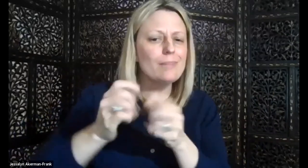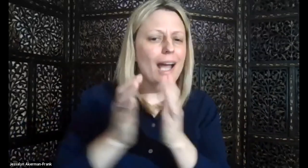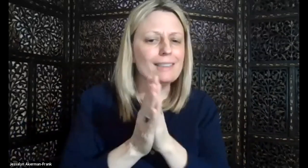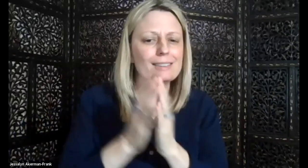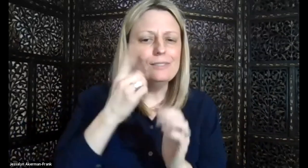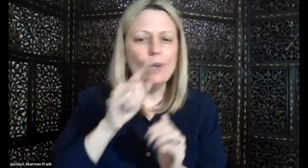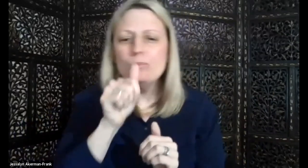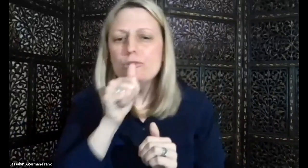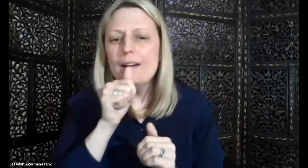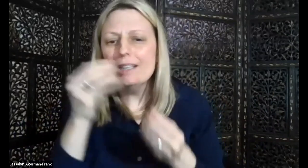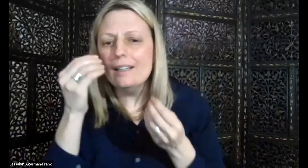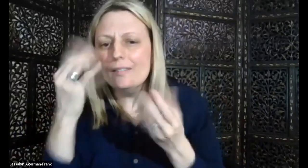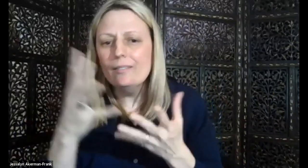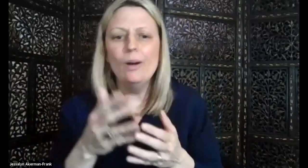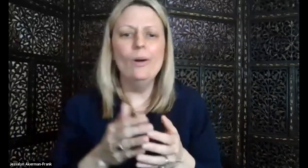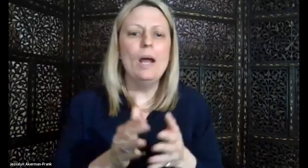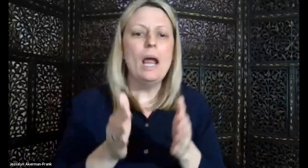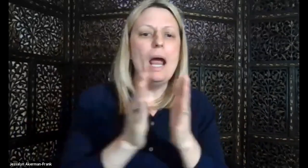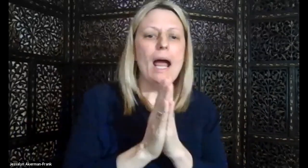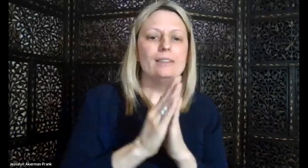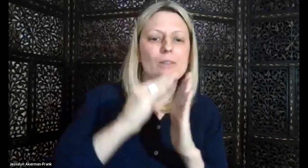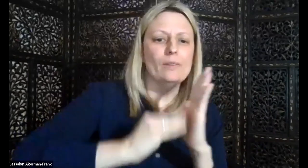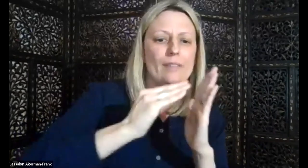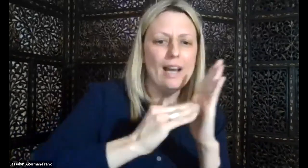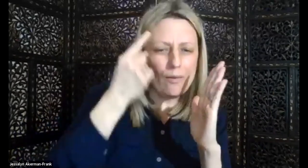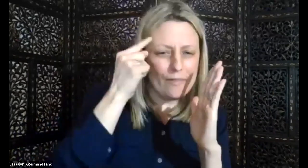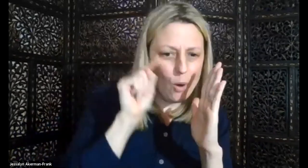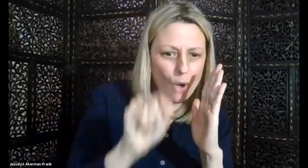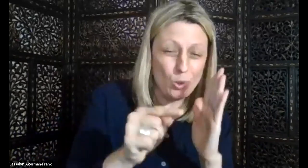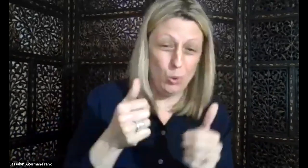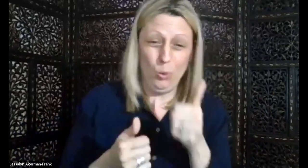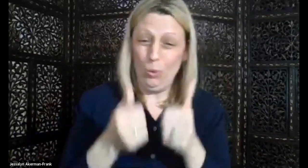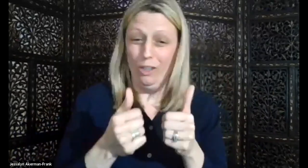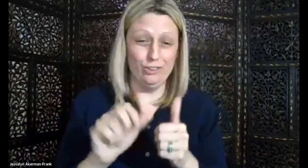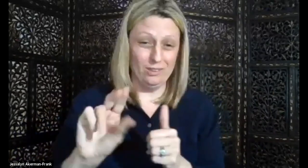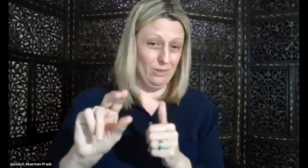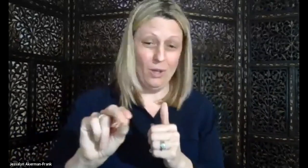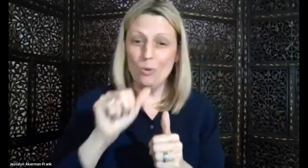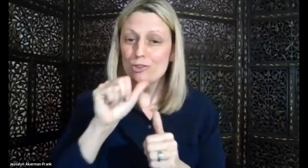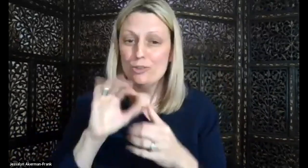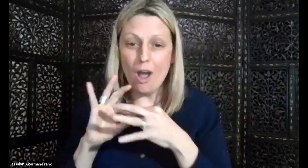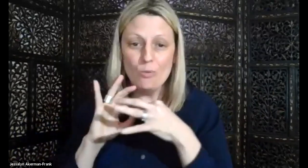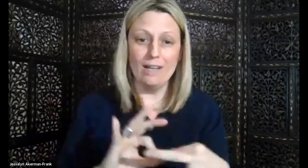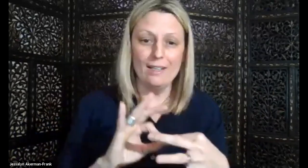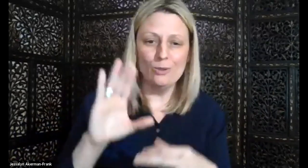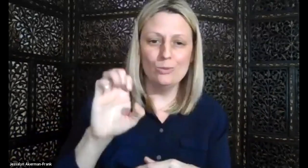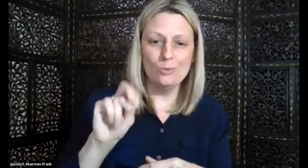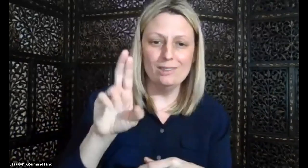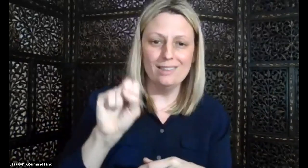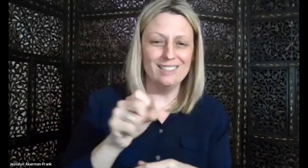anxious around the whole situation. And this is why we posted this event -- hosted this event. And I'm sure you're getting calls and I'm sure